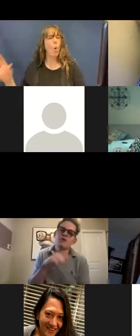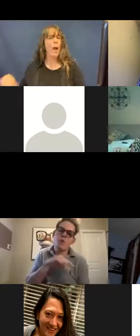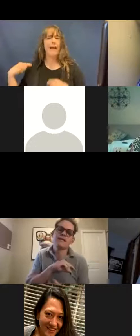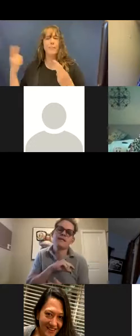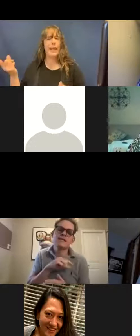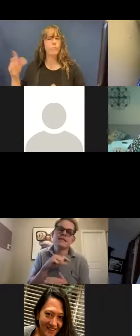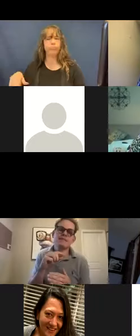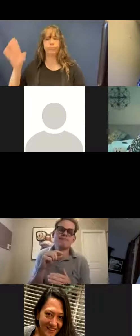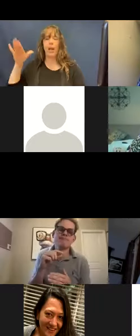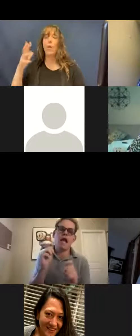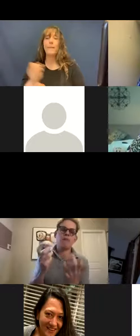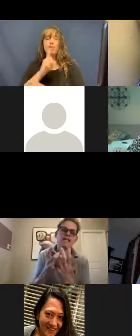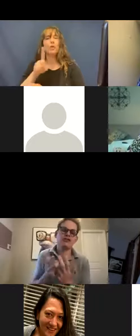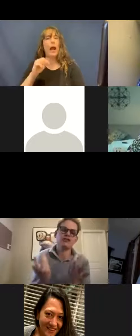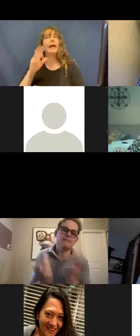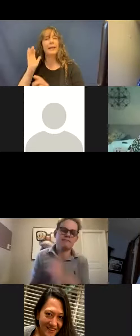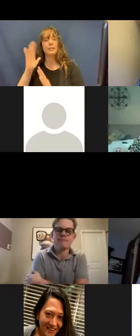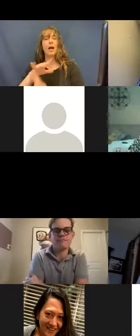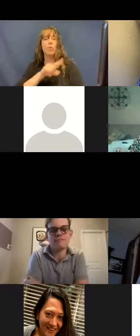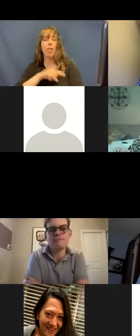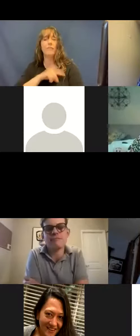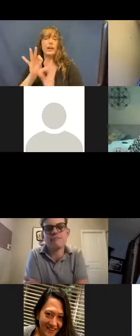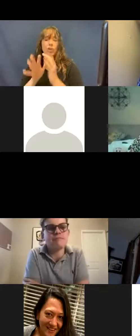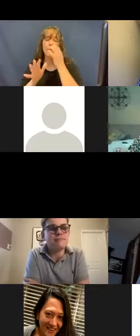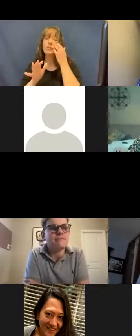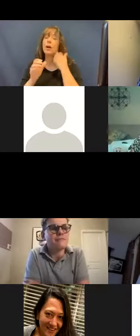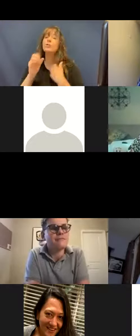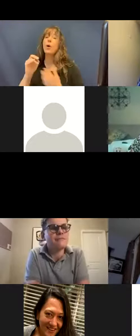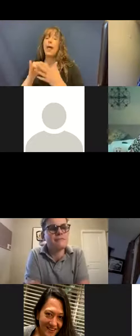want to make sure that I get the top qualified interpreters so that that matches my needs.